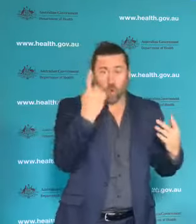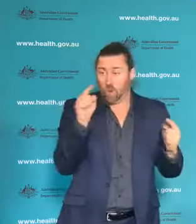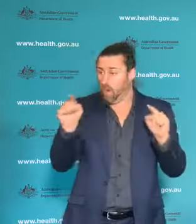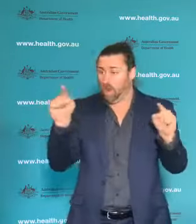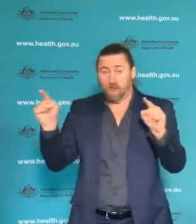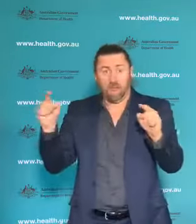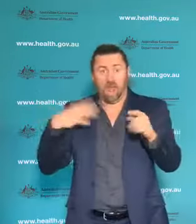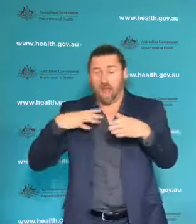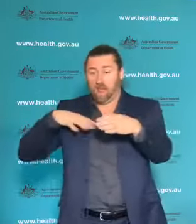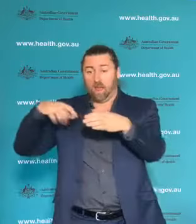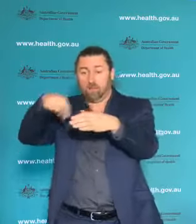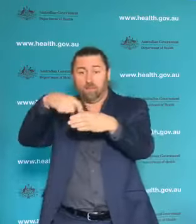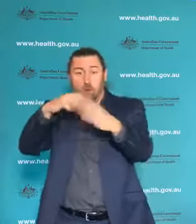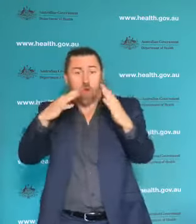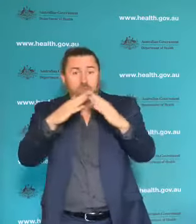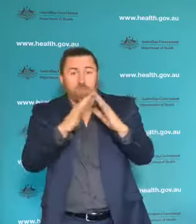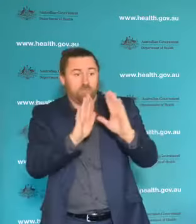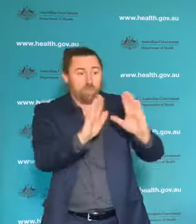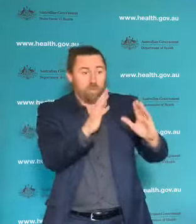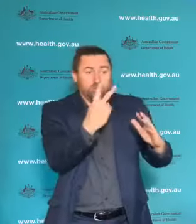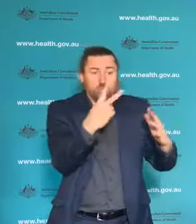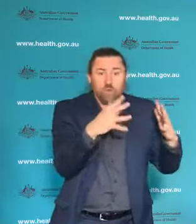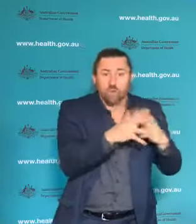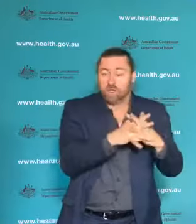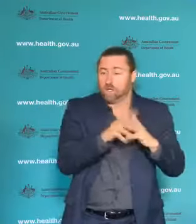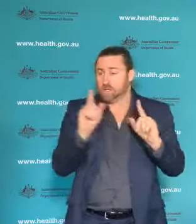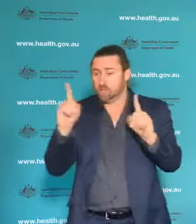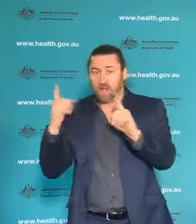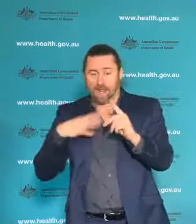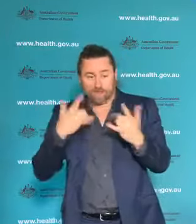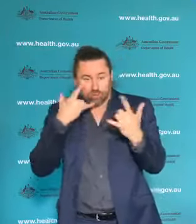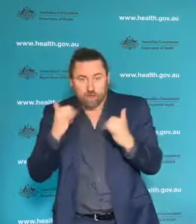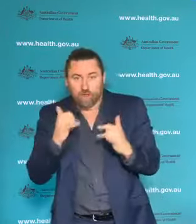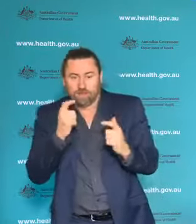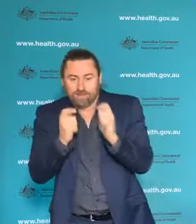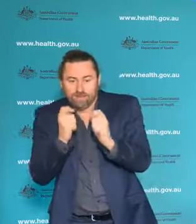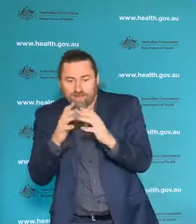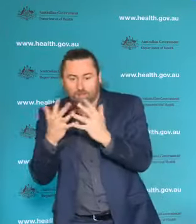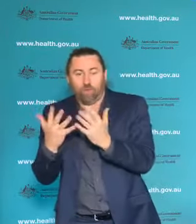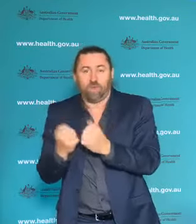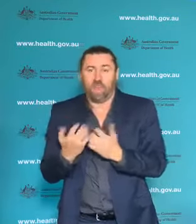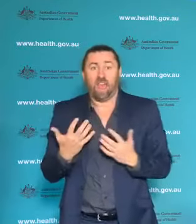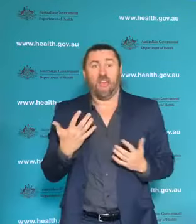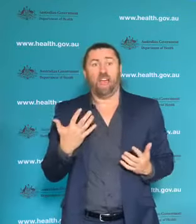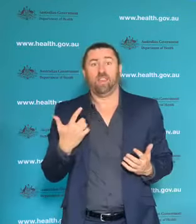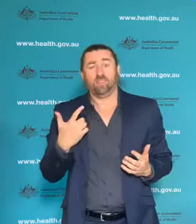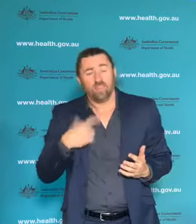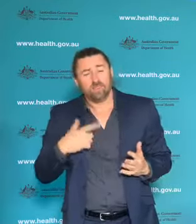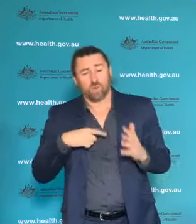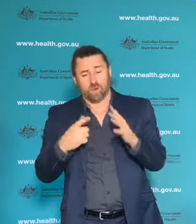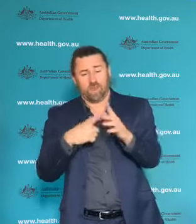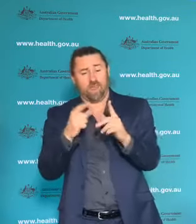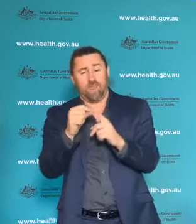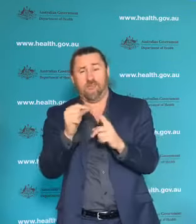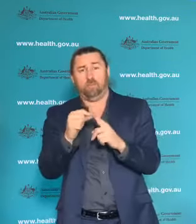needs to be tested. Again this reinforces the value of the COVIDSafe app because if the app is downloaded on the